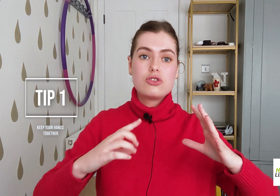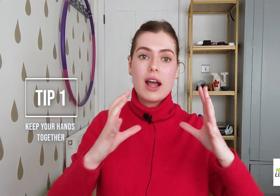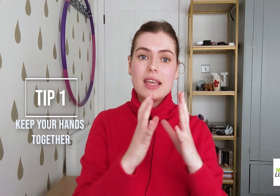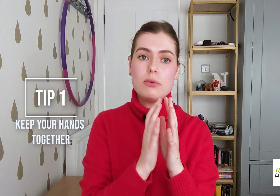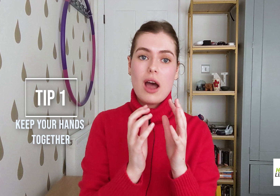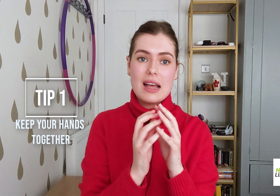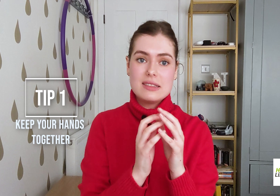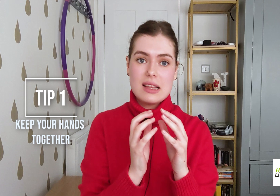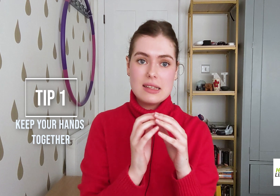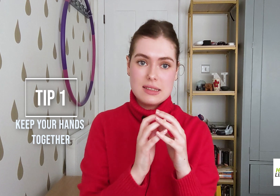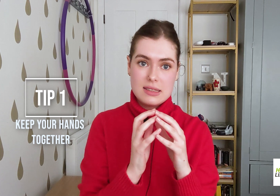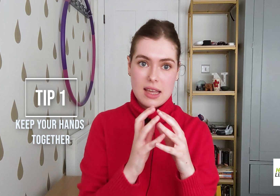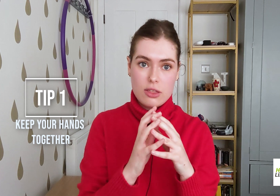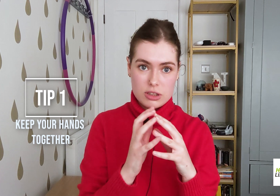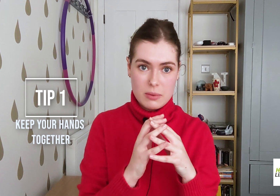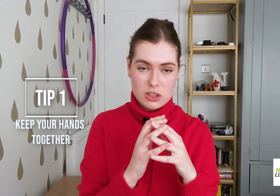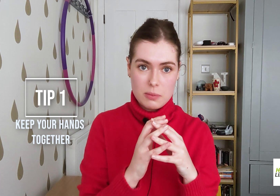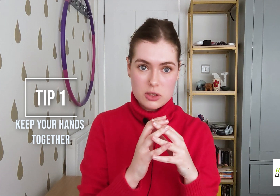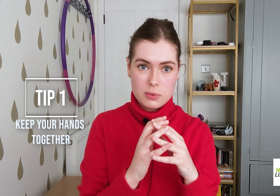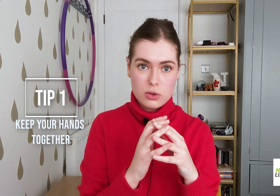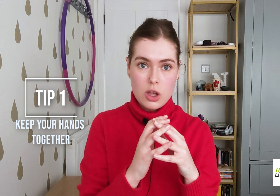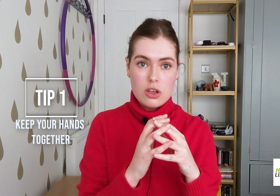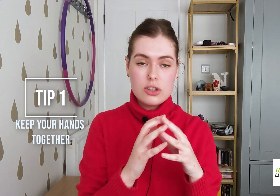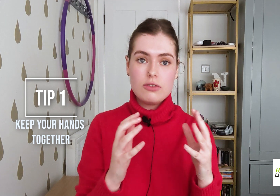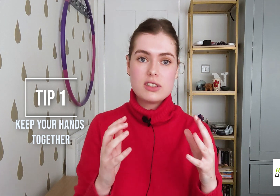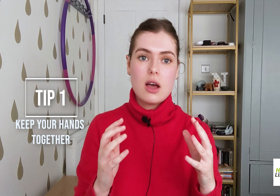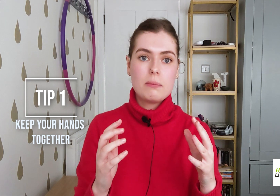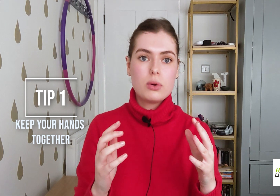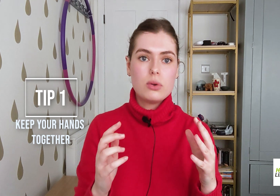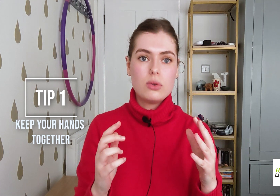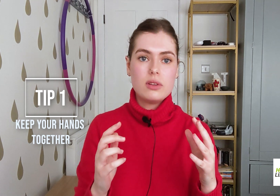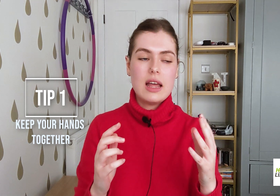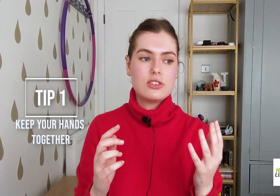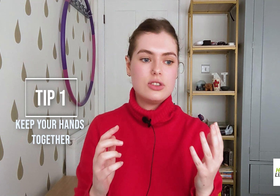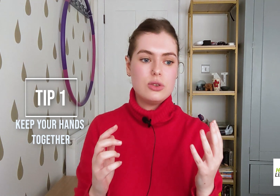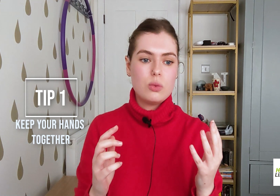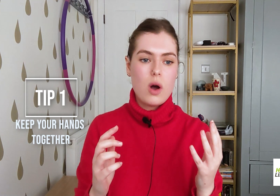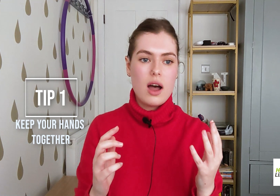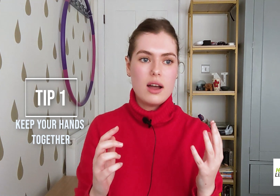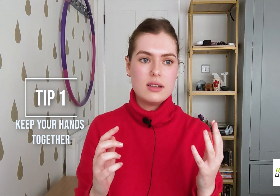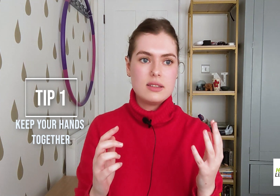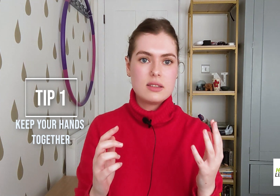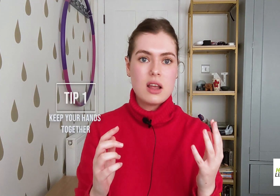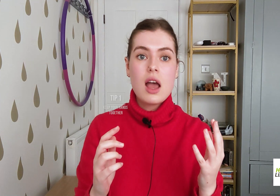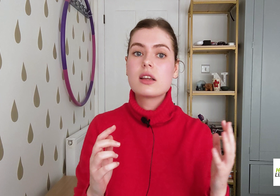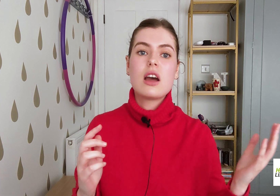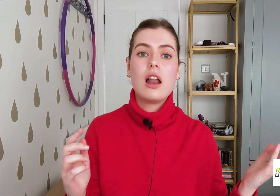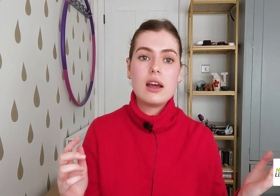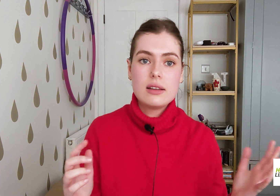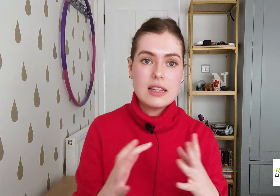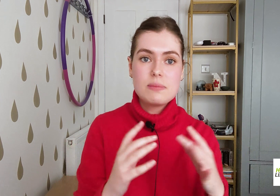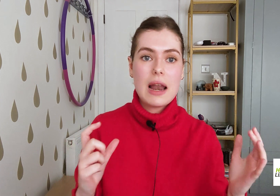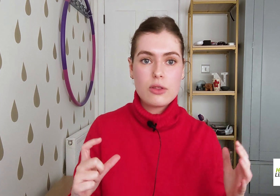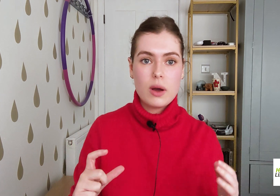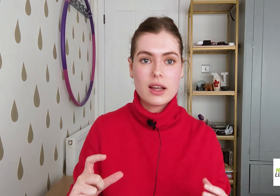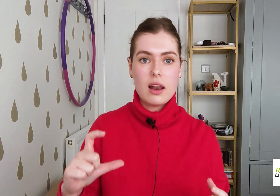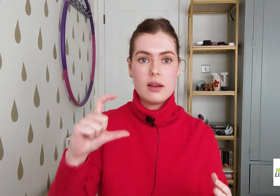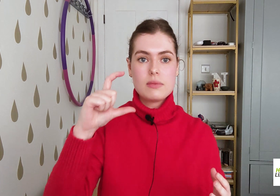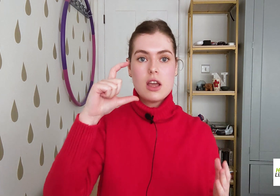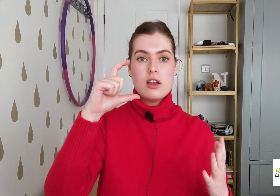try and keep your hands as together as much as possible. So, for example, let's do the word color. Let's spell out the word color.